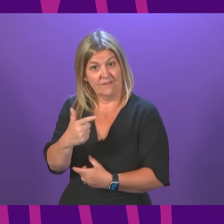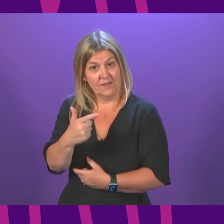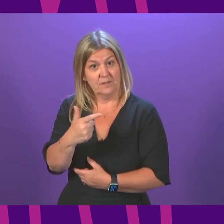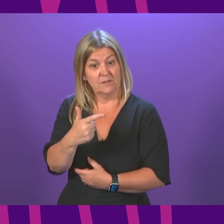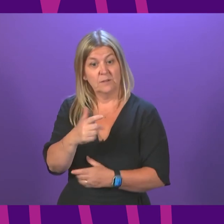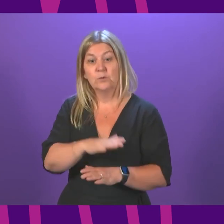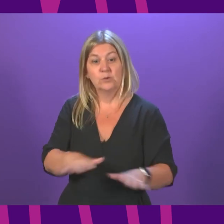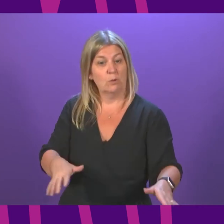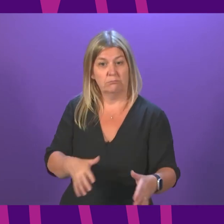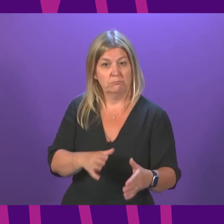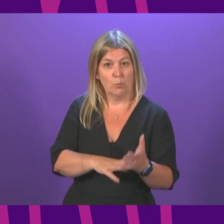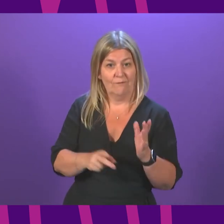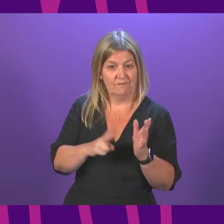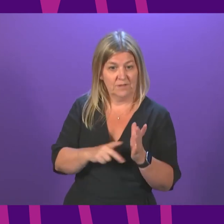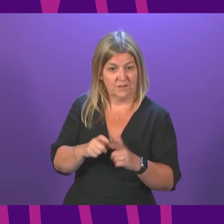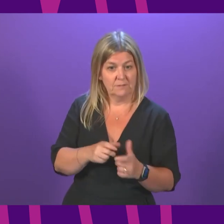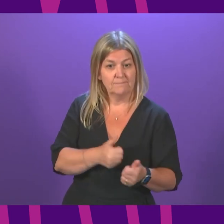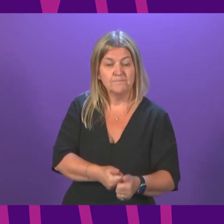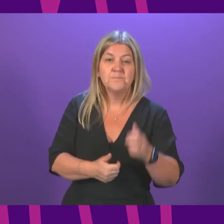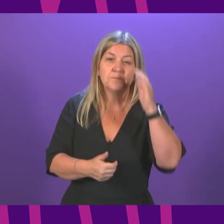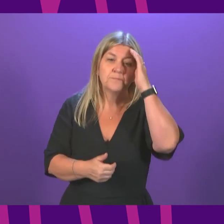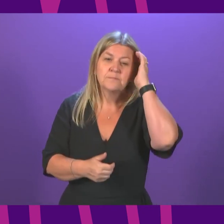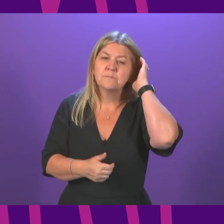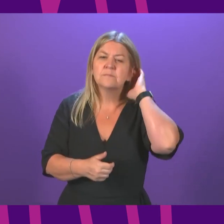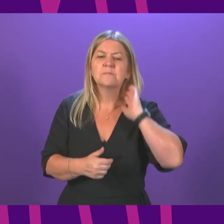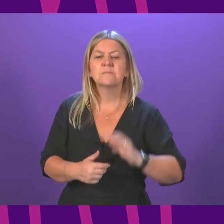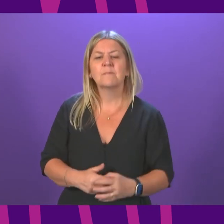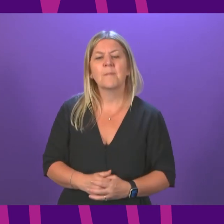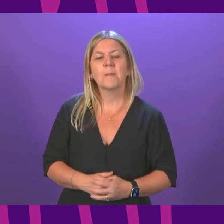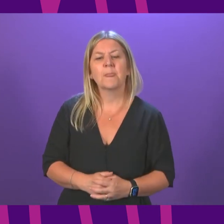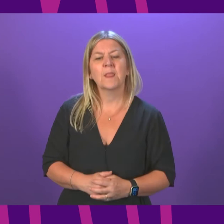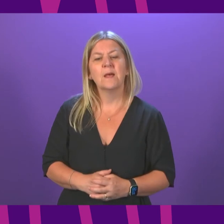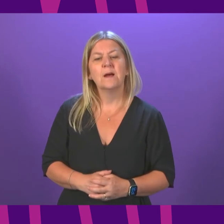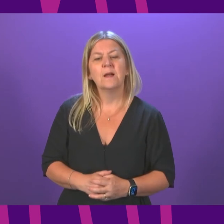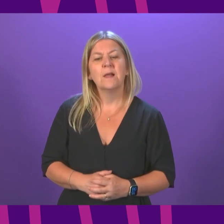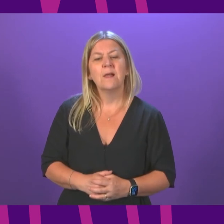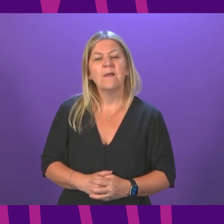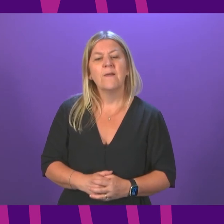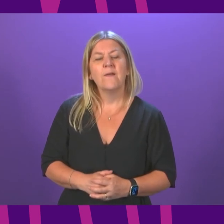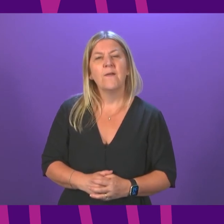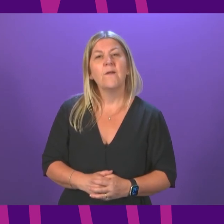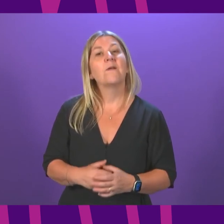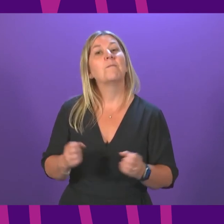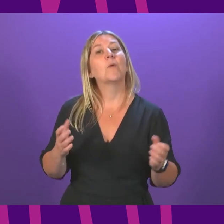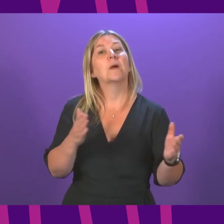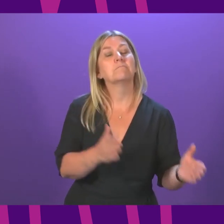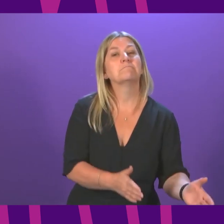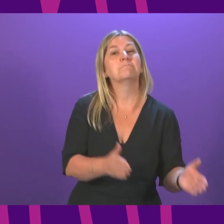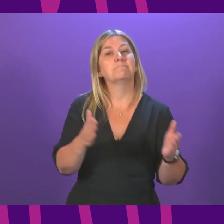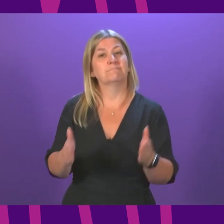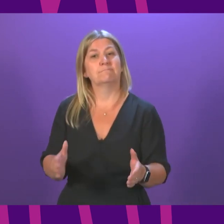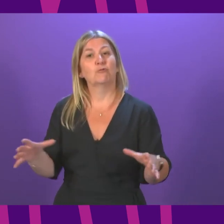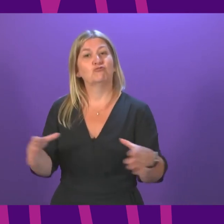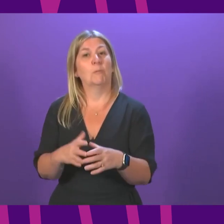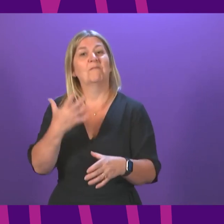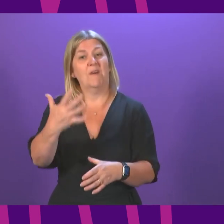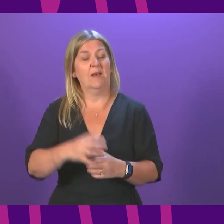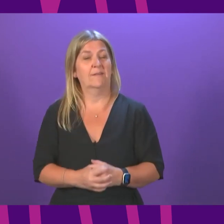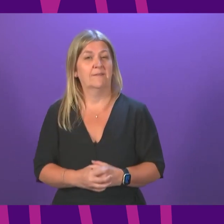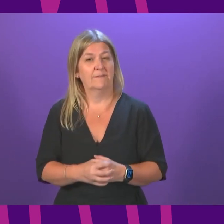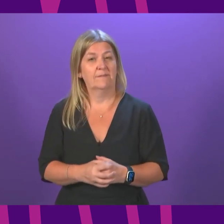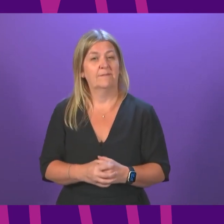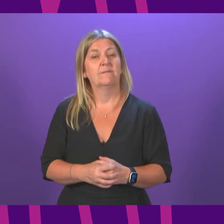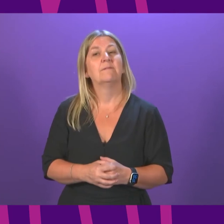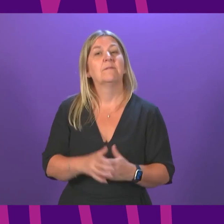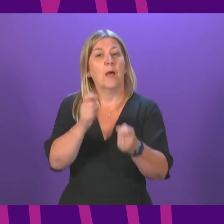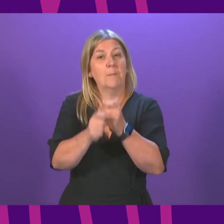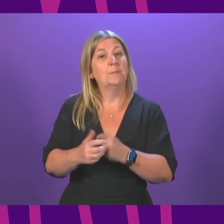move to group 5. Amendment 8, in the name of John